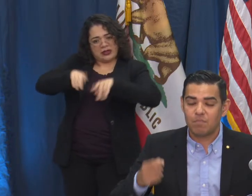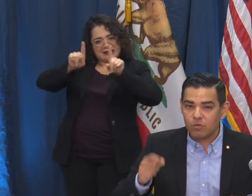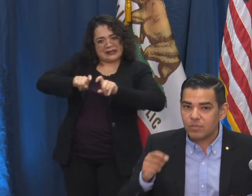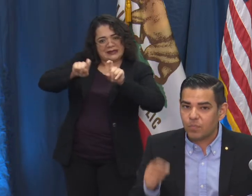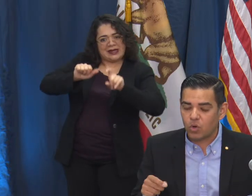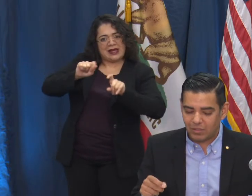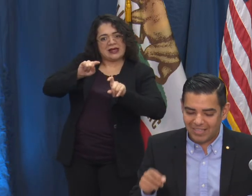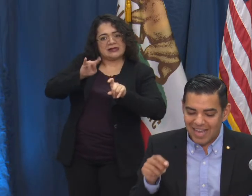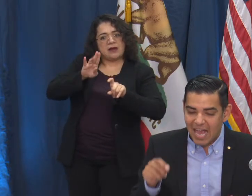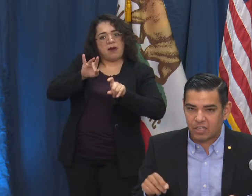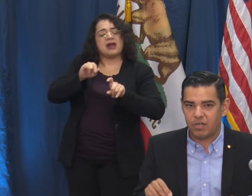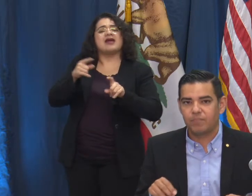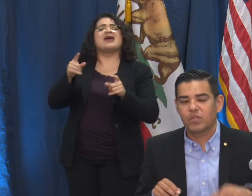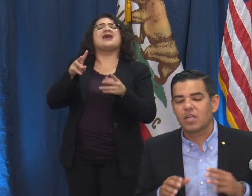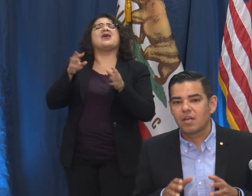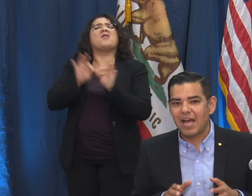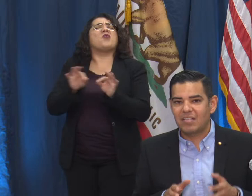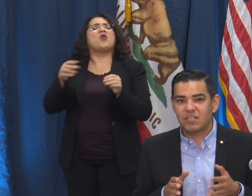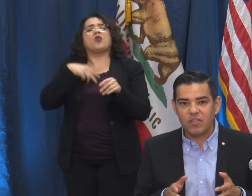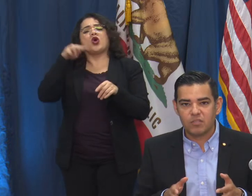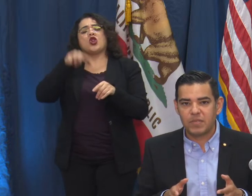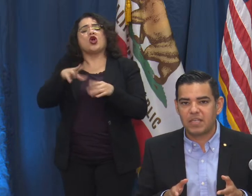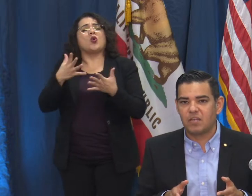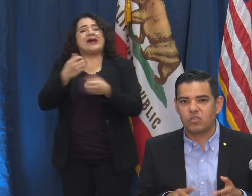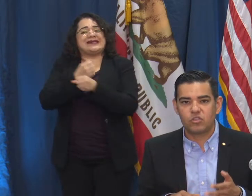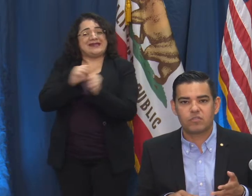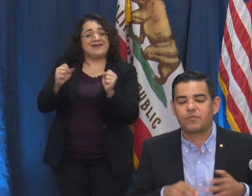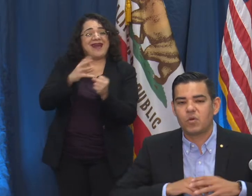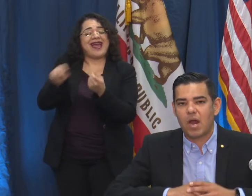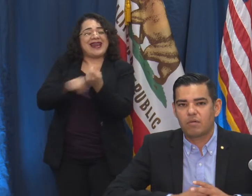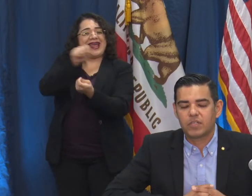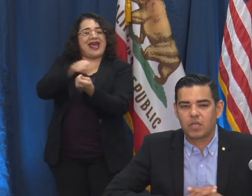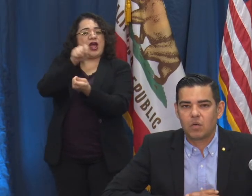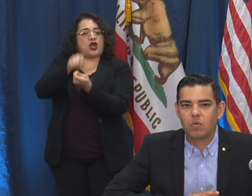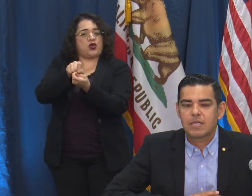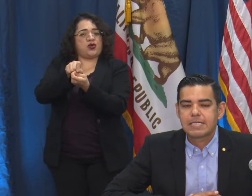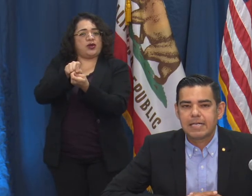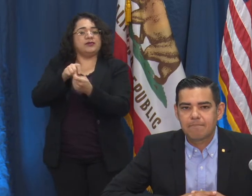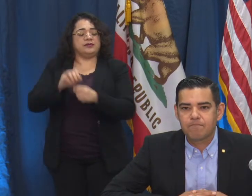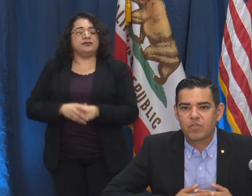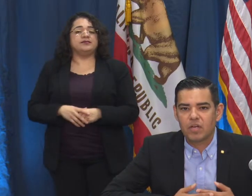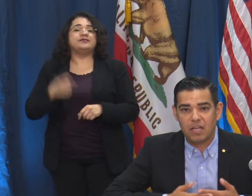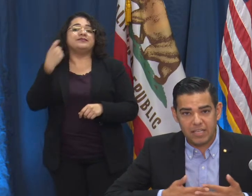most importantly accurate. I say this because just a few hours ago the LA